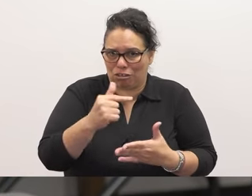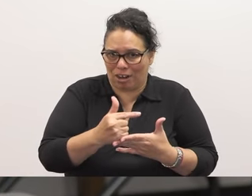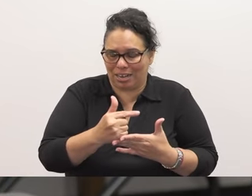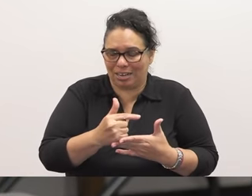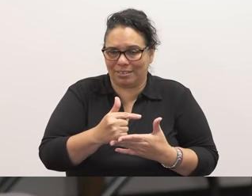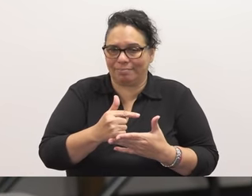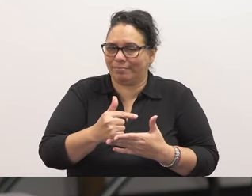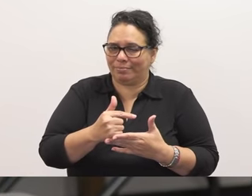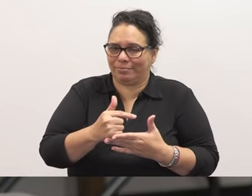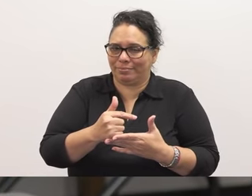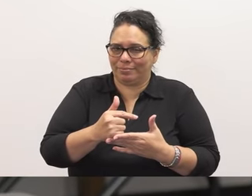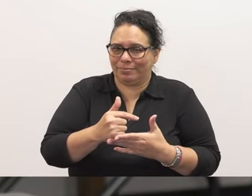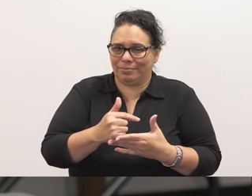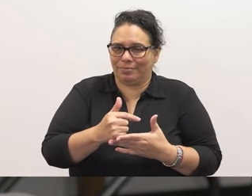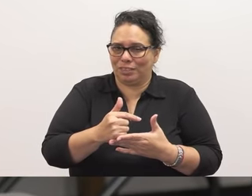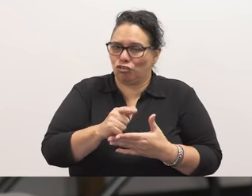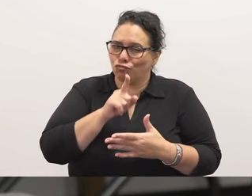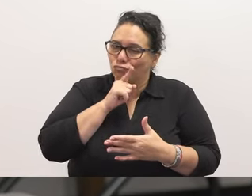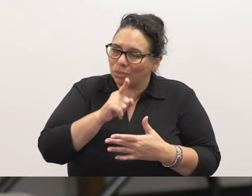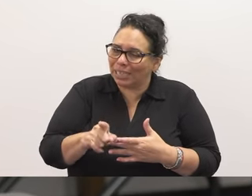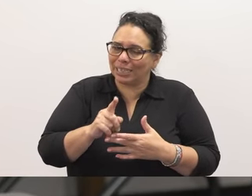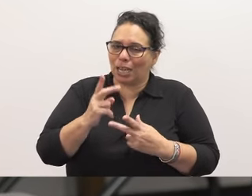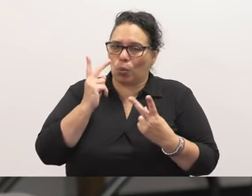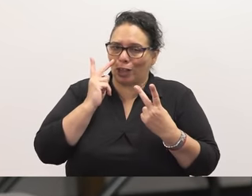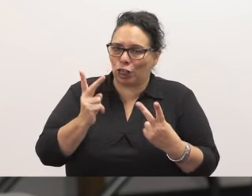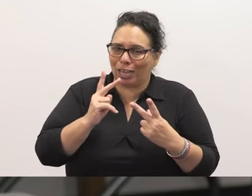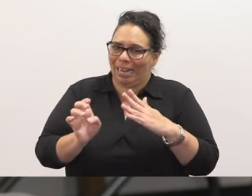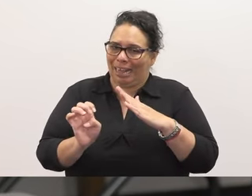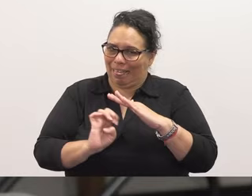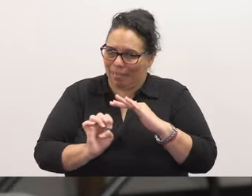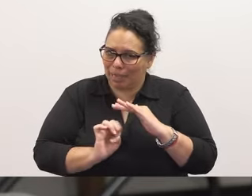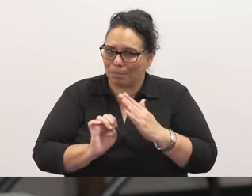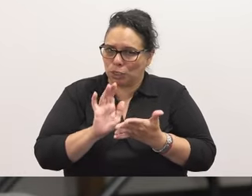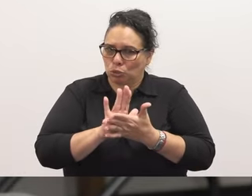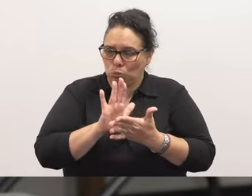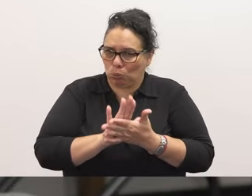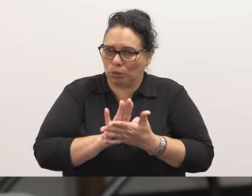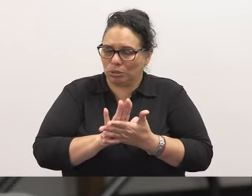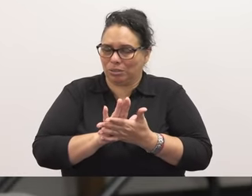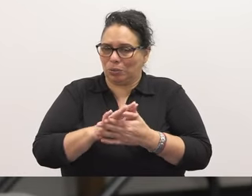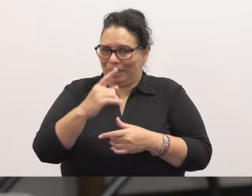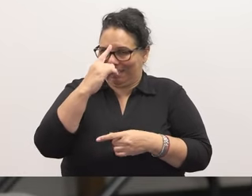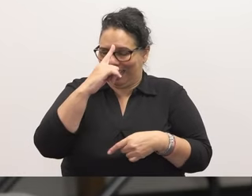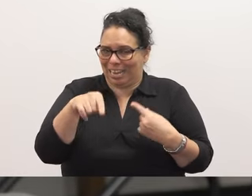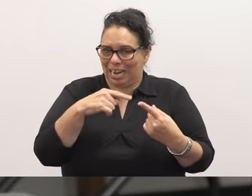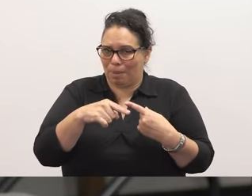will actually be tracking down into, even into elementary schools as we think about future math proficiency.